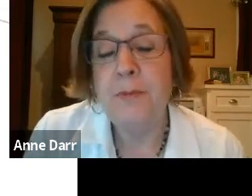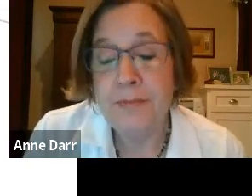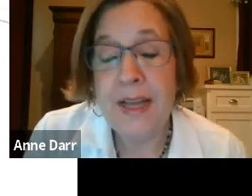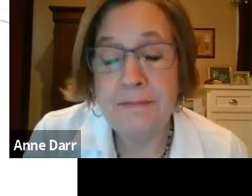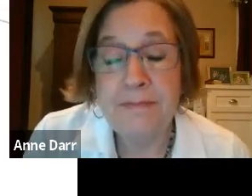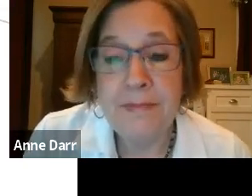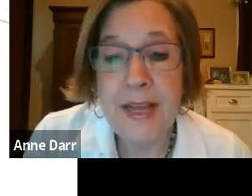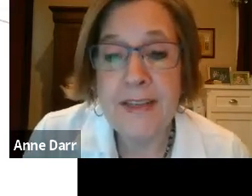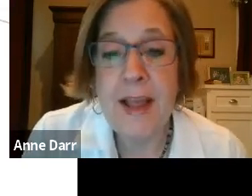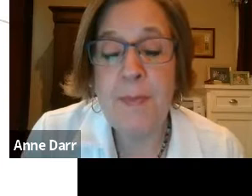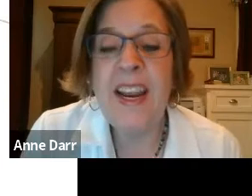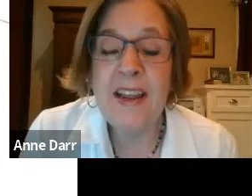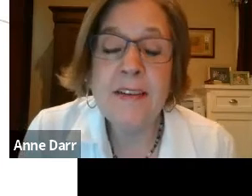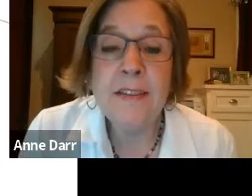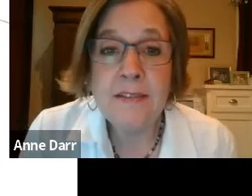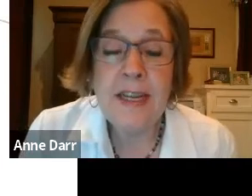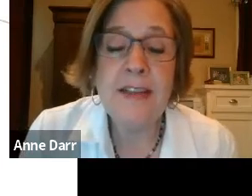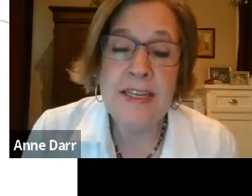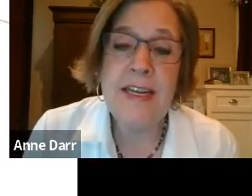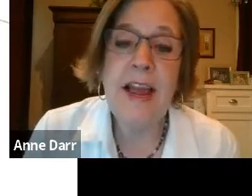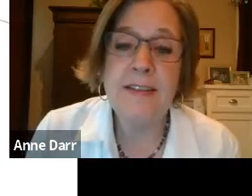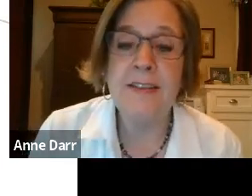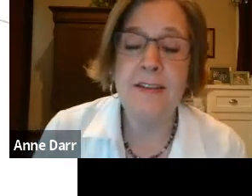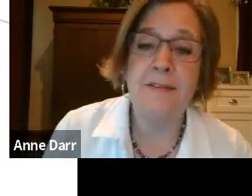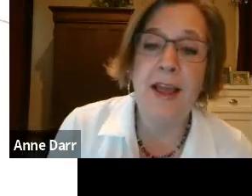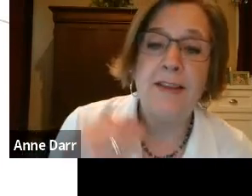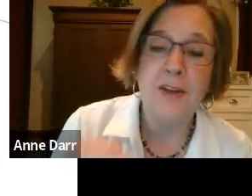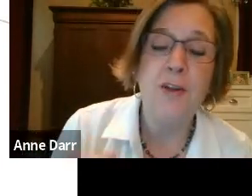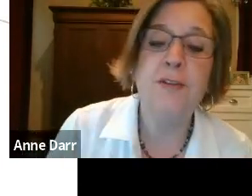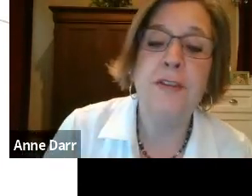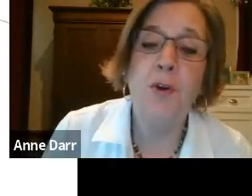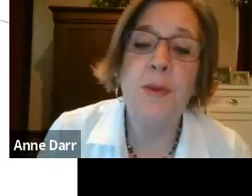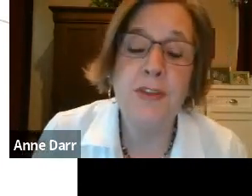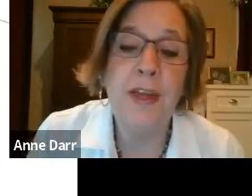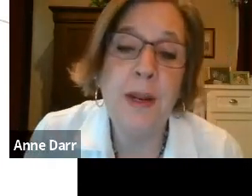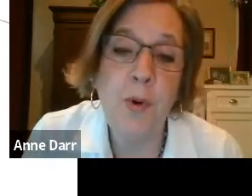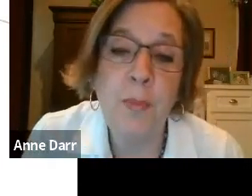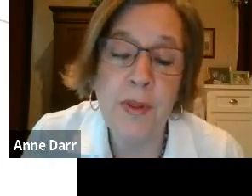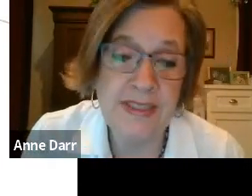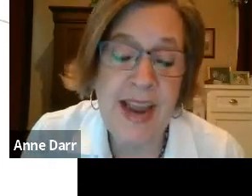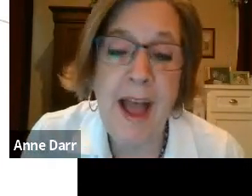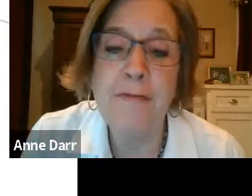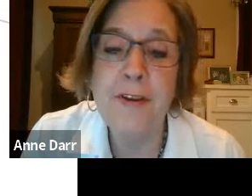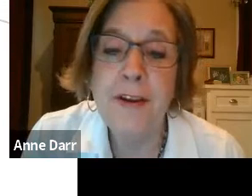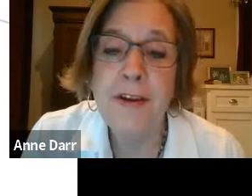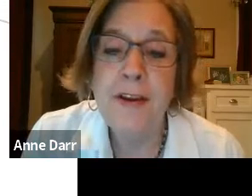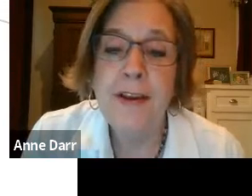So that does happen and TSD has to close the enrollment so they can properly staff.